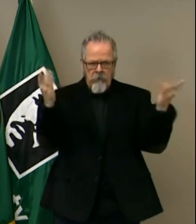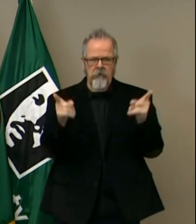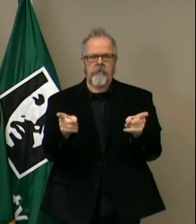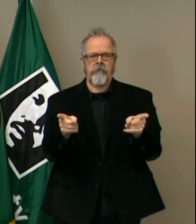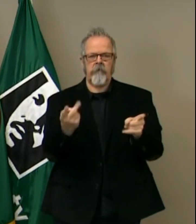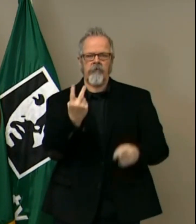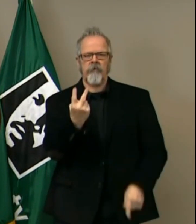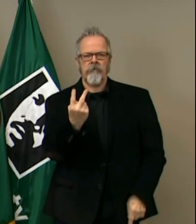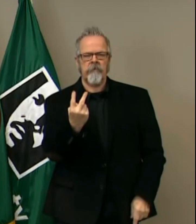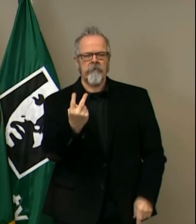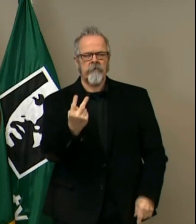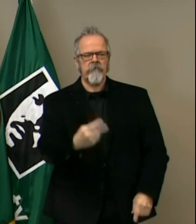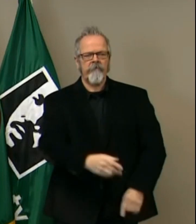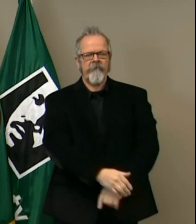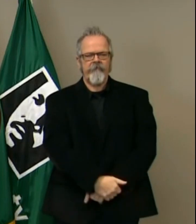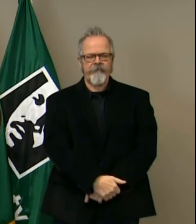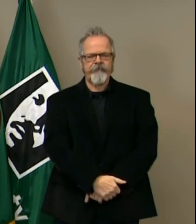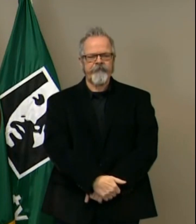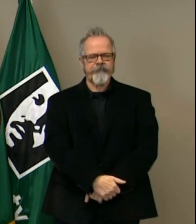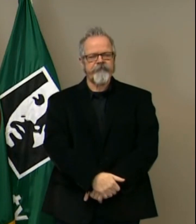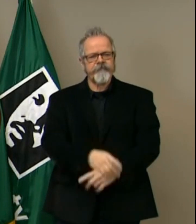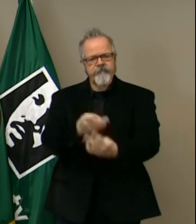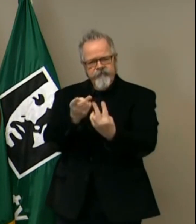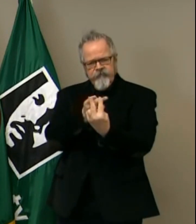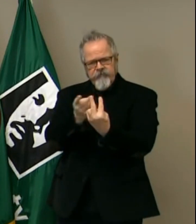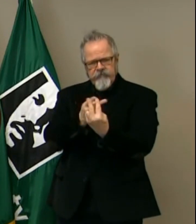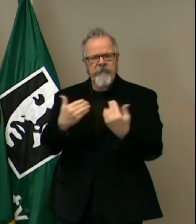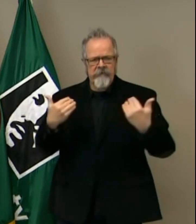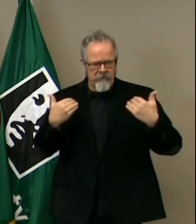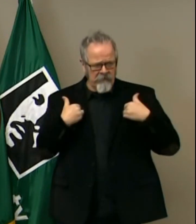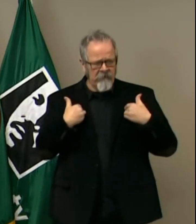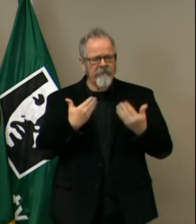providing services to Washingtonians and I want to thank people in that industry